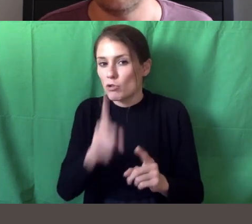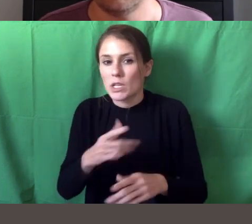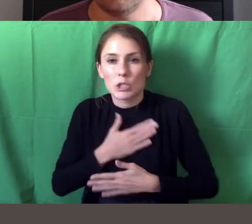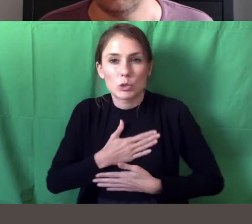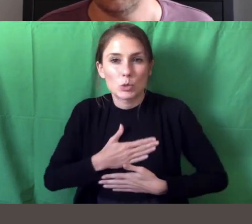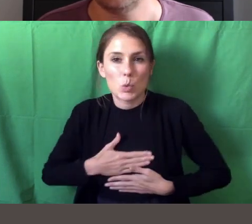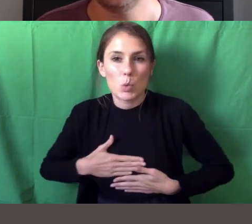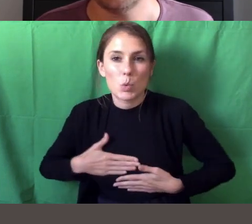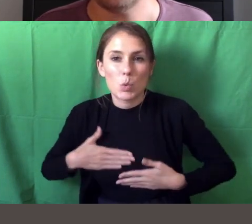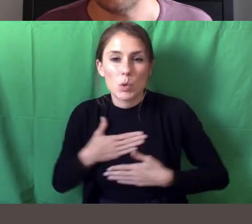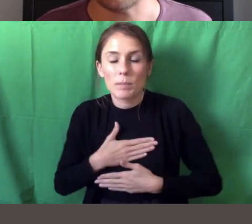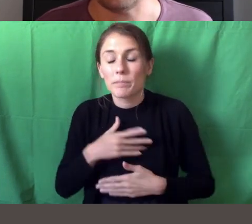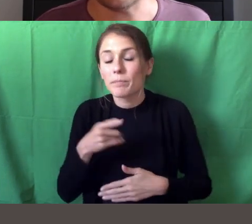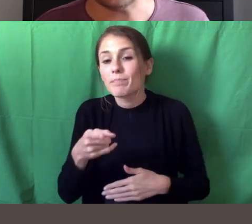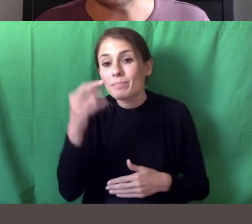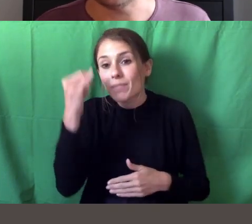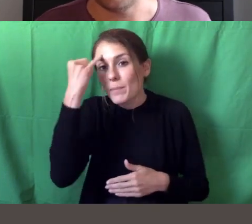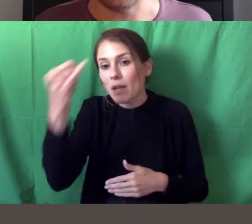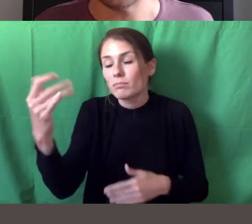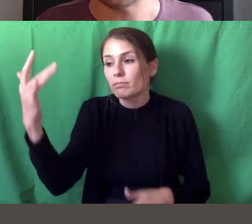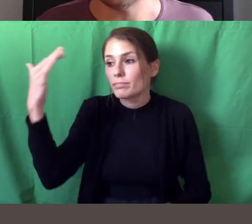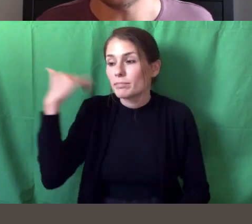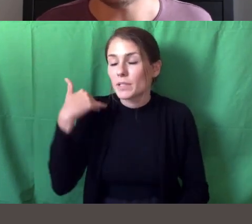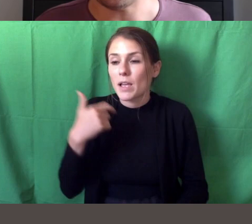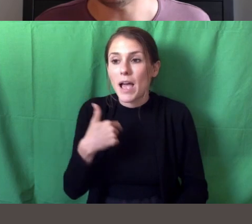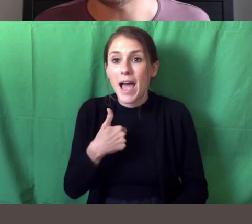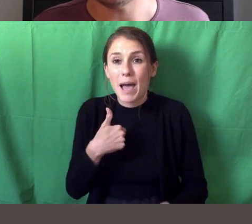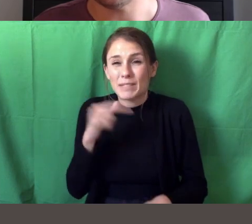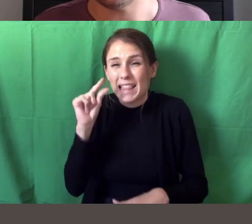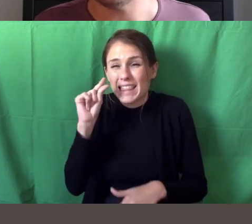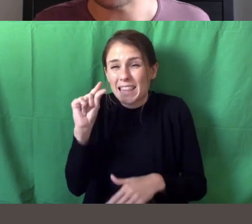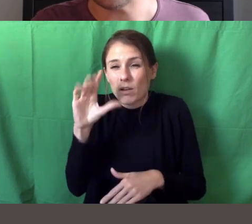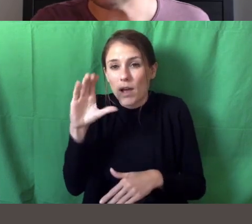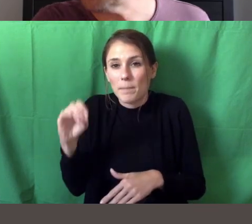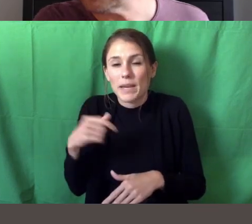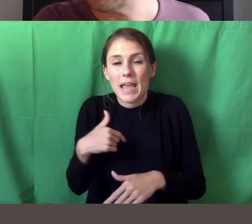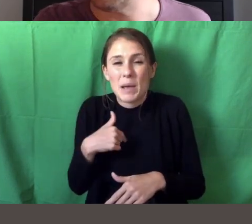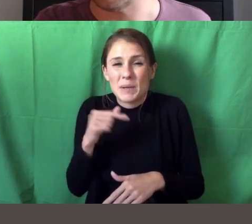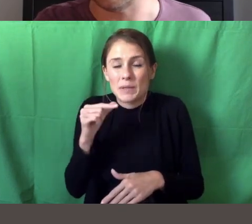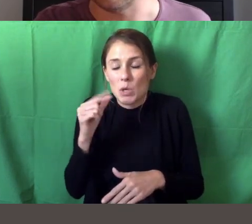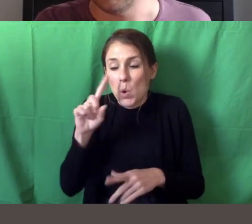really enjoyed those streams. You need to imagine back then, I was the single Python